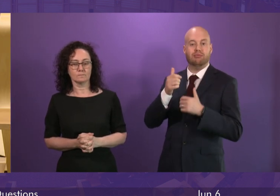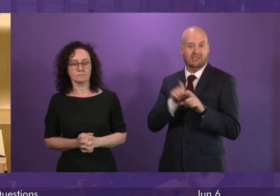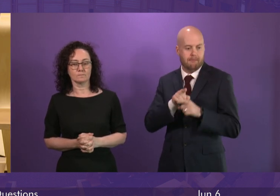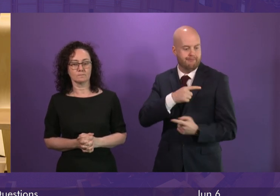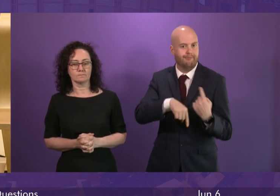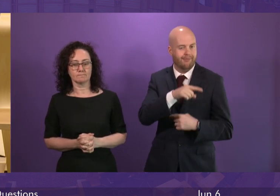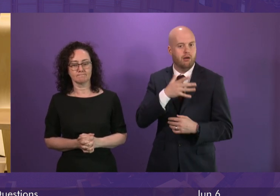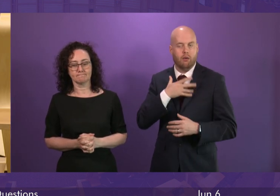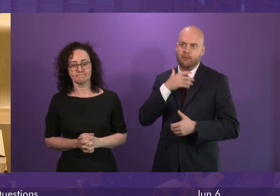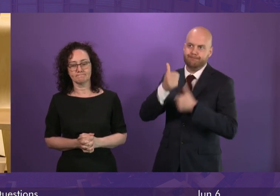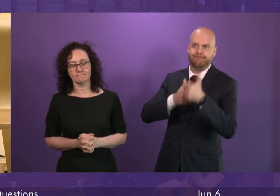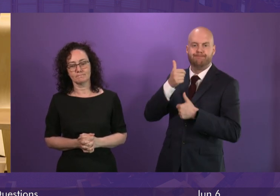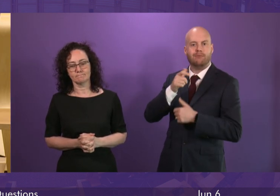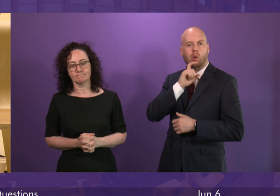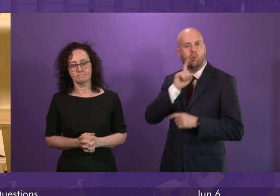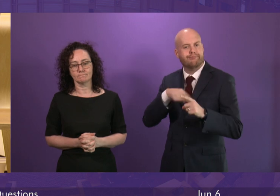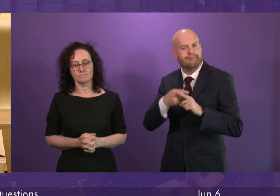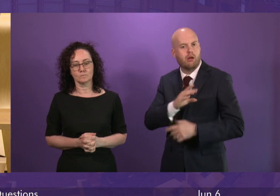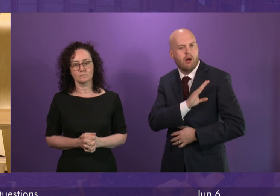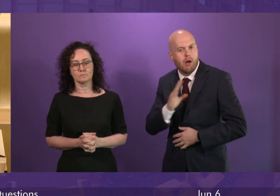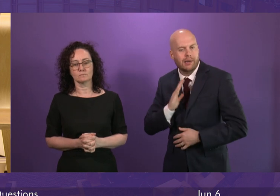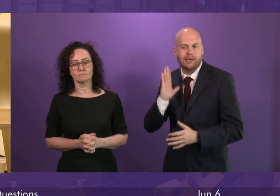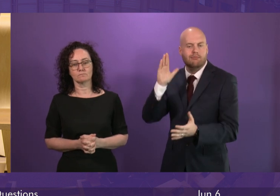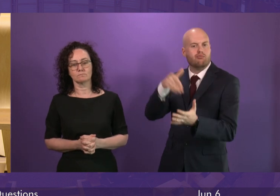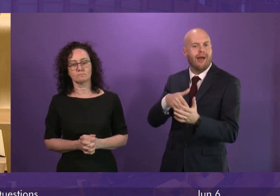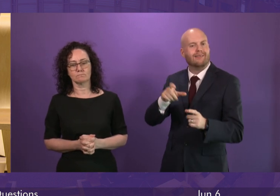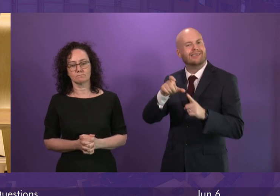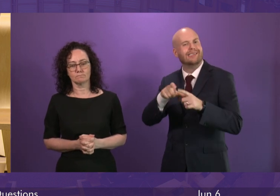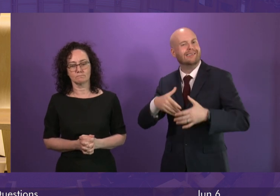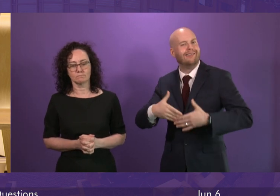landings. As we see the forces of the far right reinvent themselves in the United Kingdom,